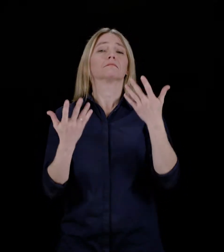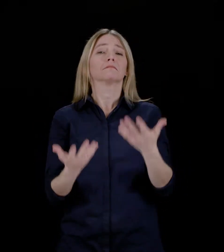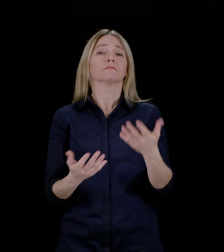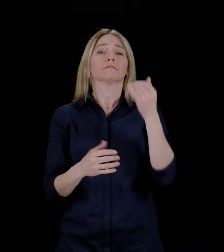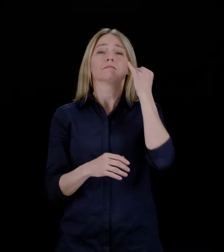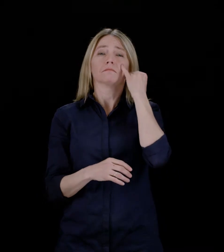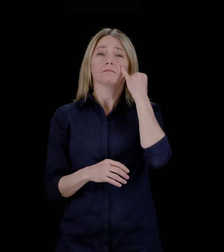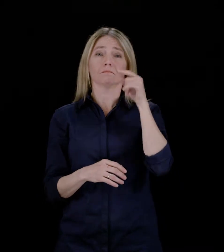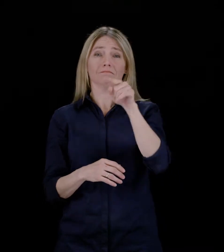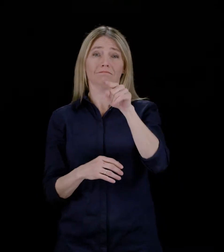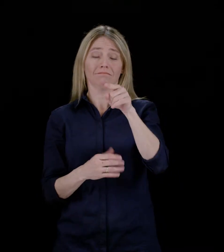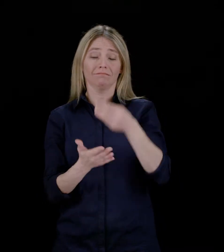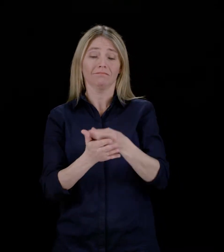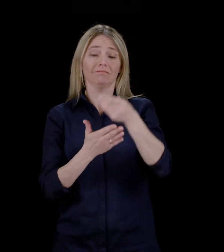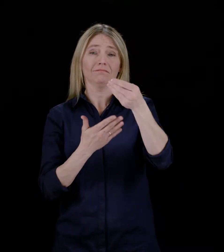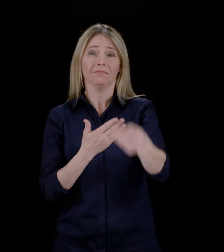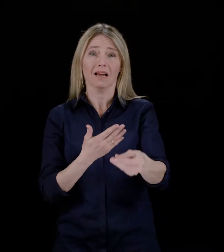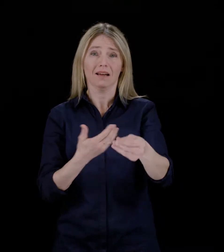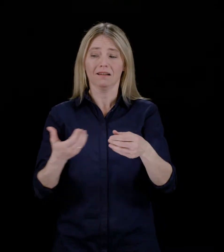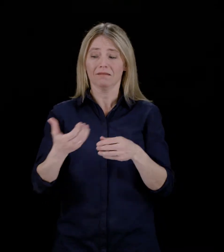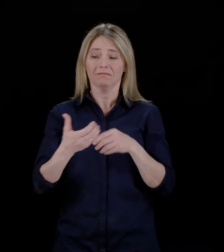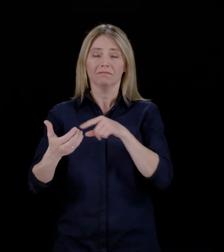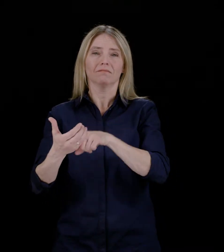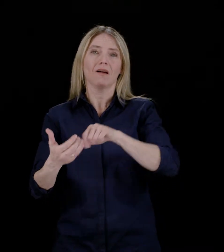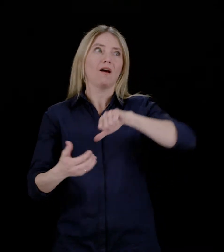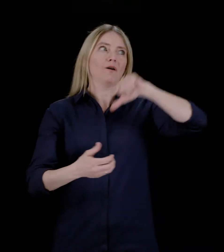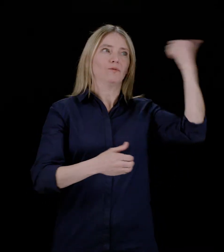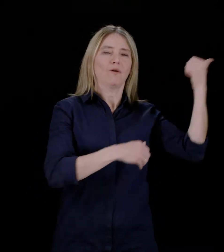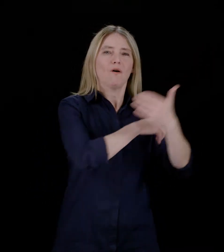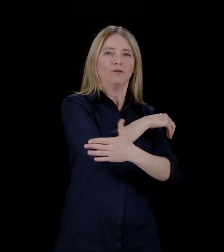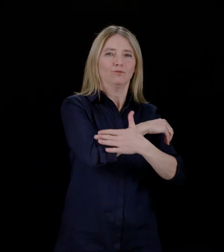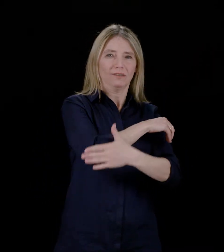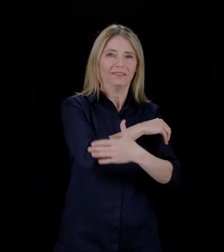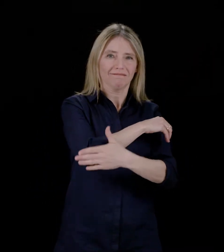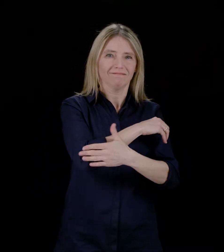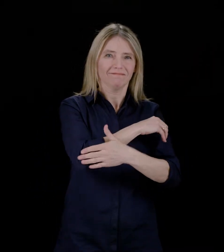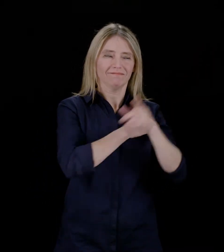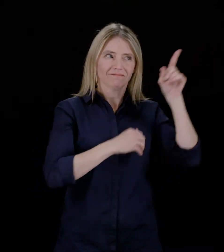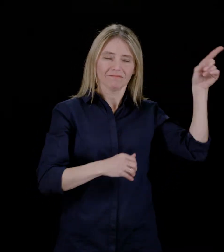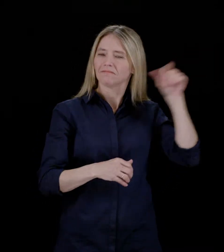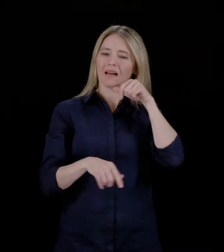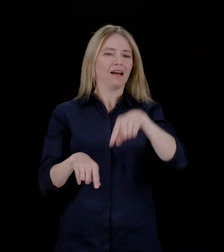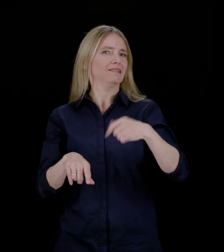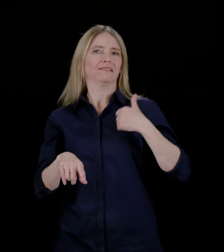In situations where you purchased your device outside of Canada, you should verify compatibility